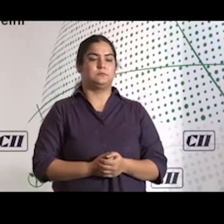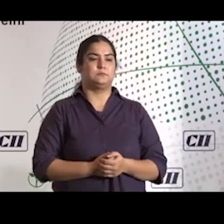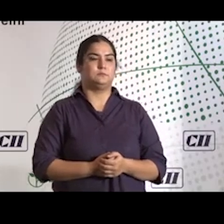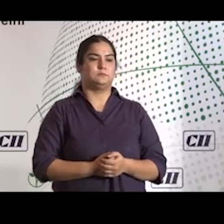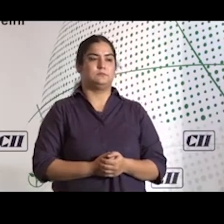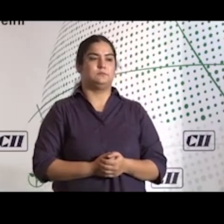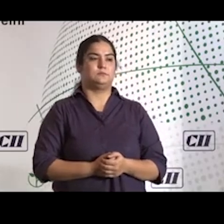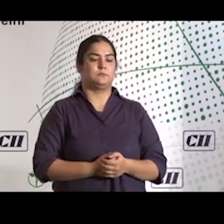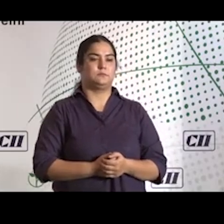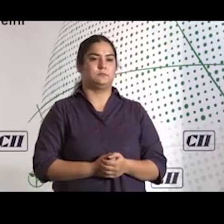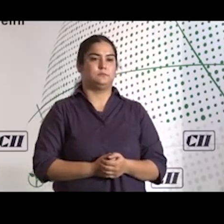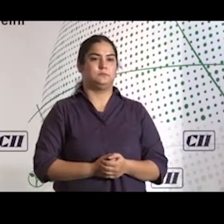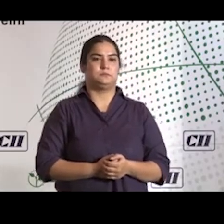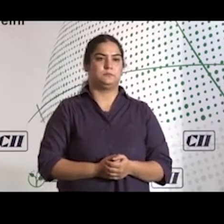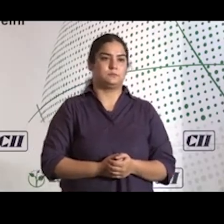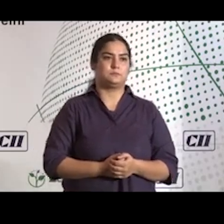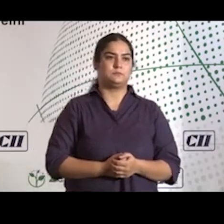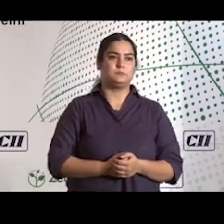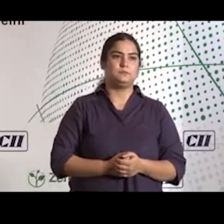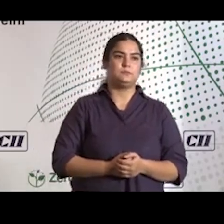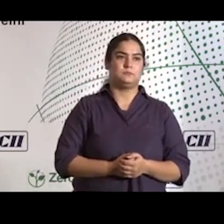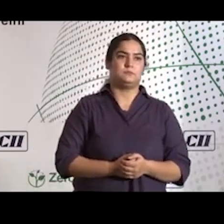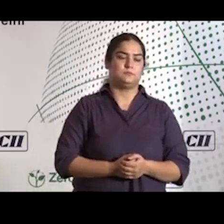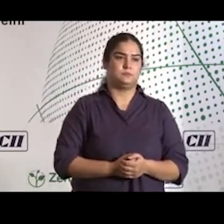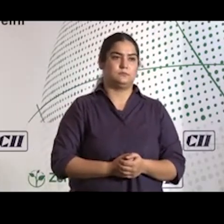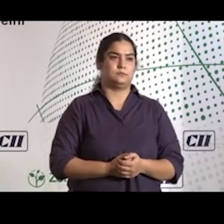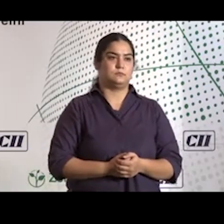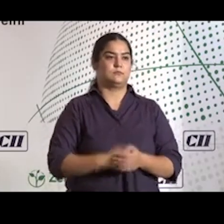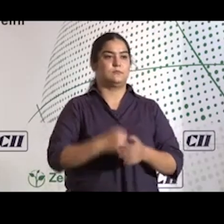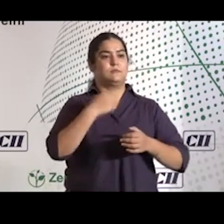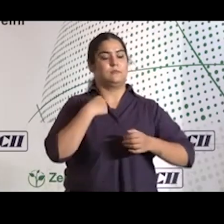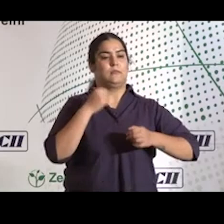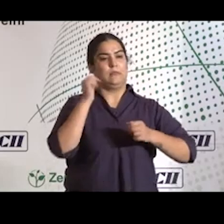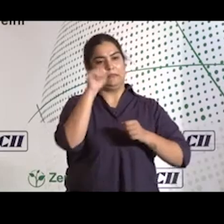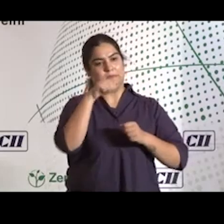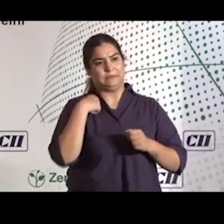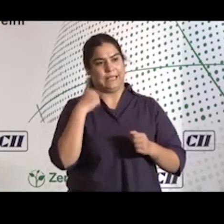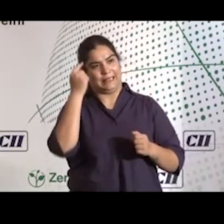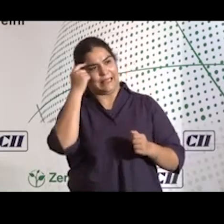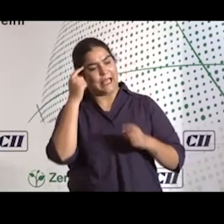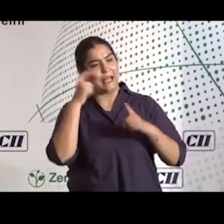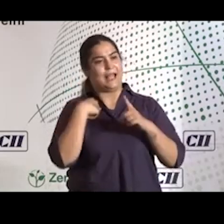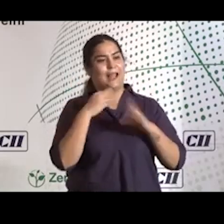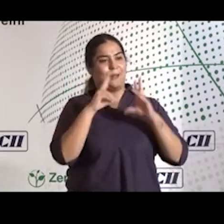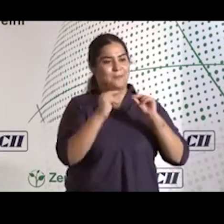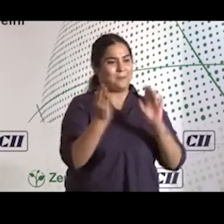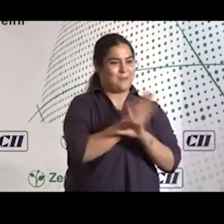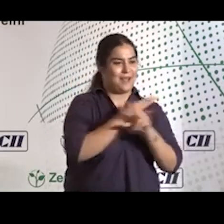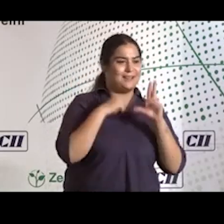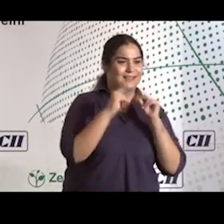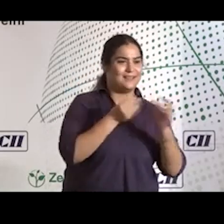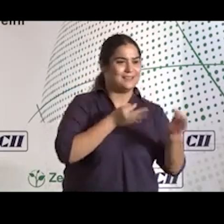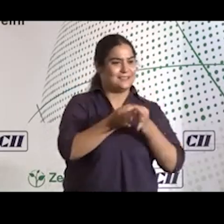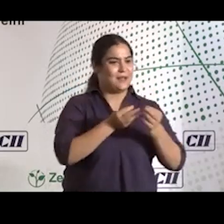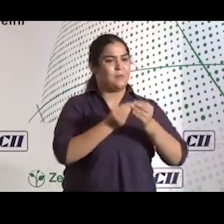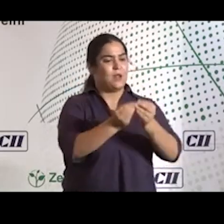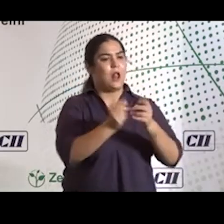So I think we spoke about data, information, intelligence.